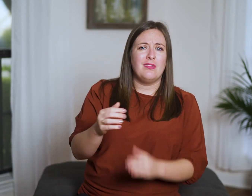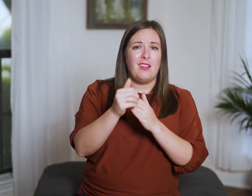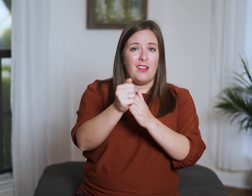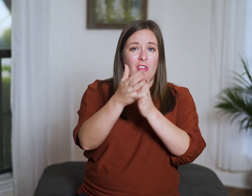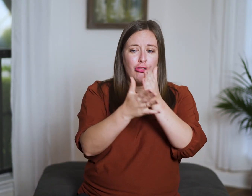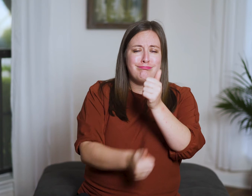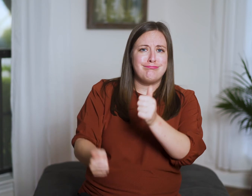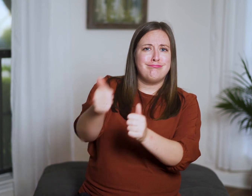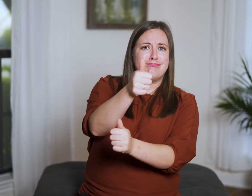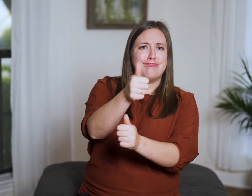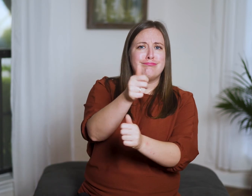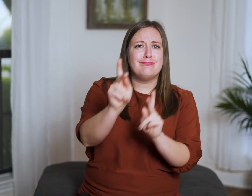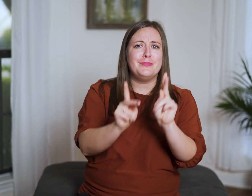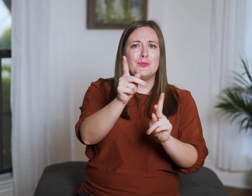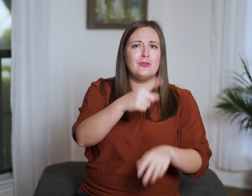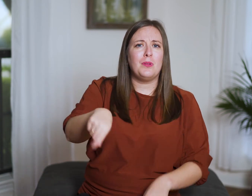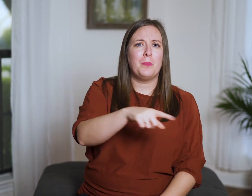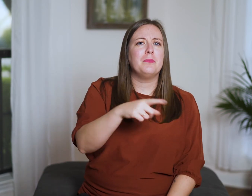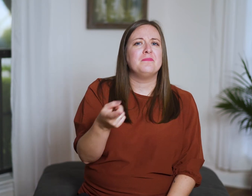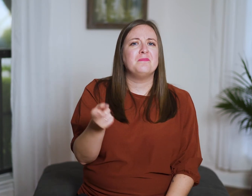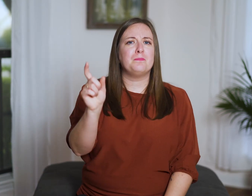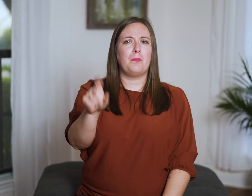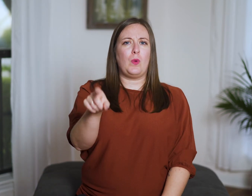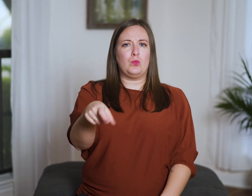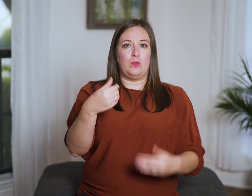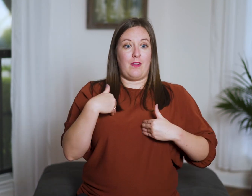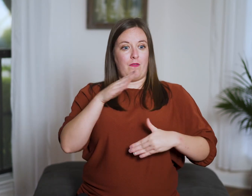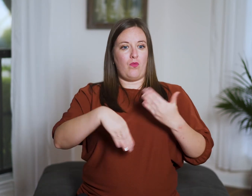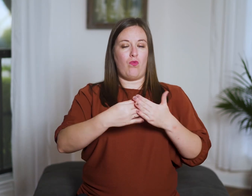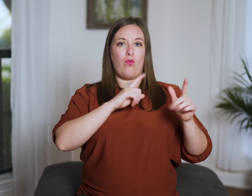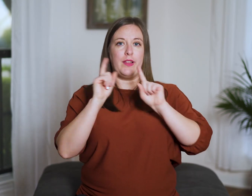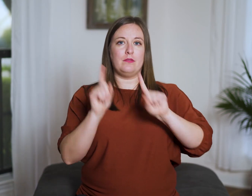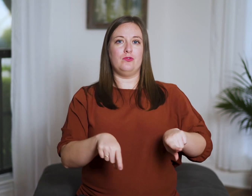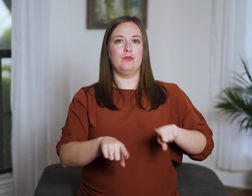The leaders among men are supposed to have all the answers,